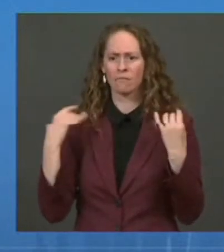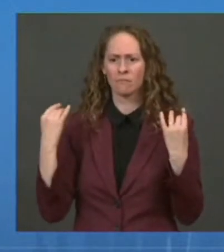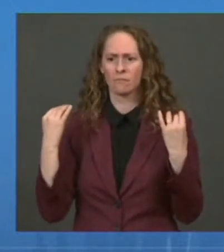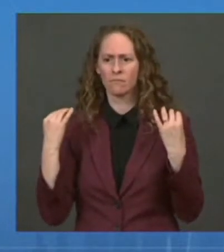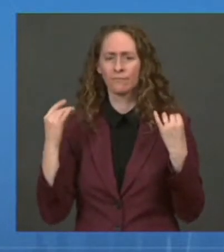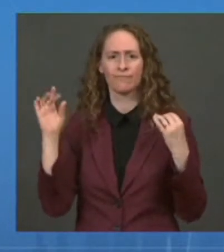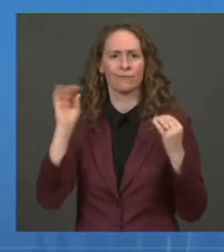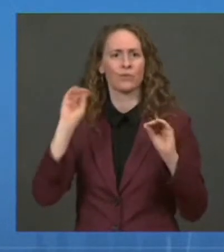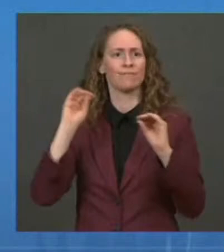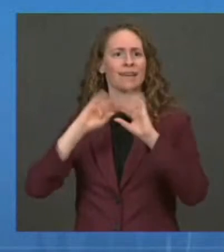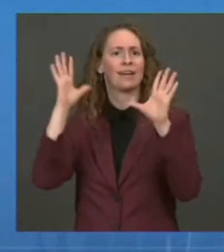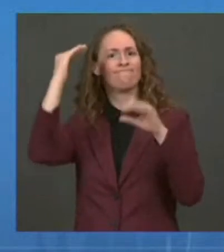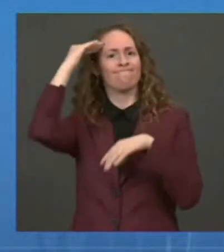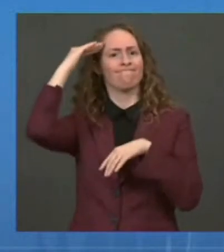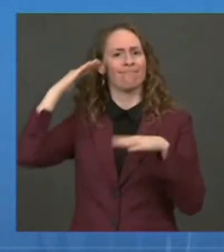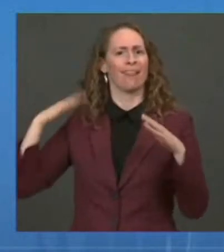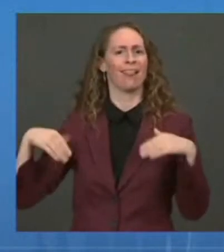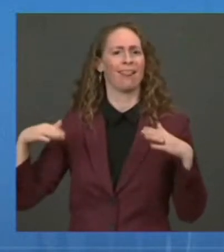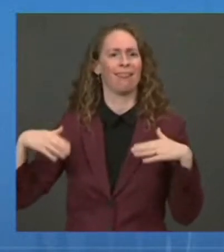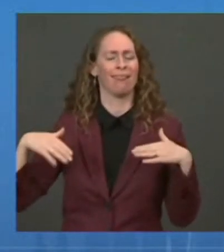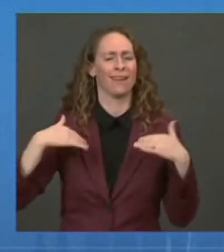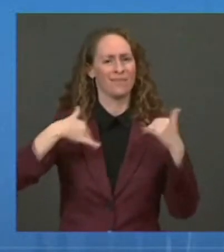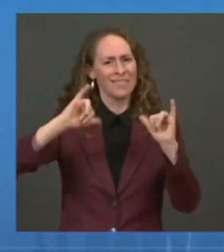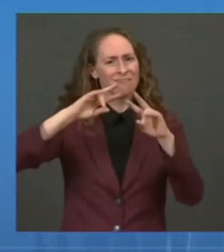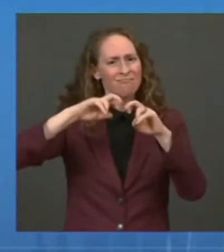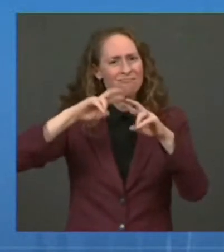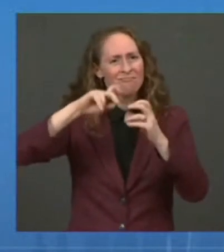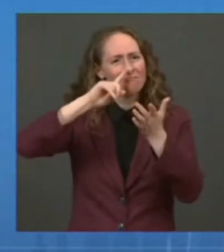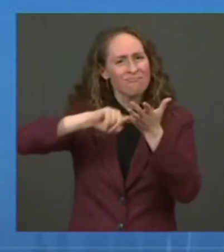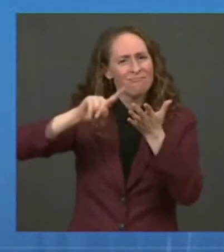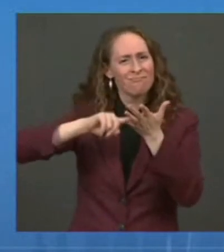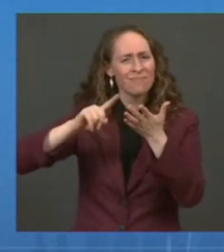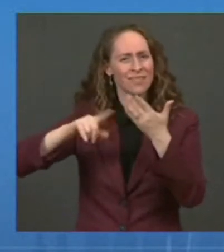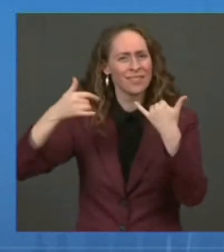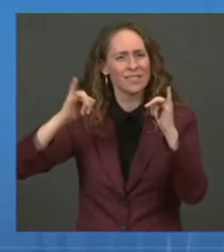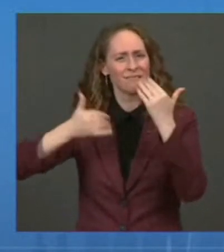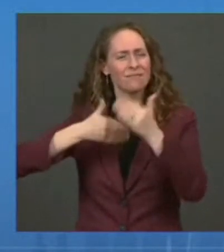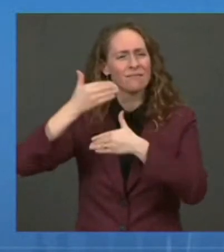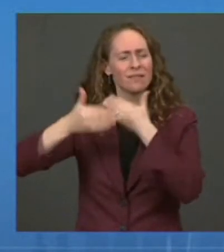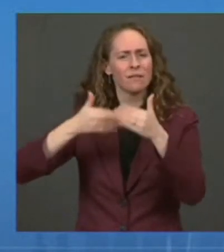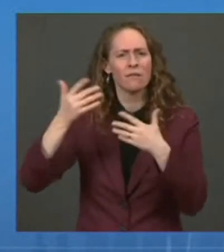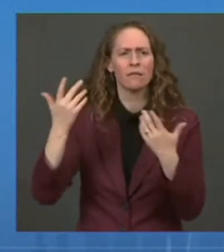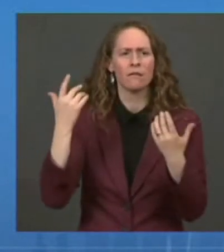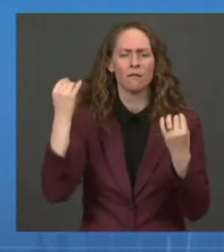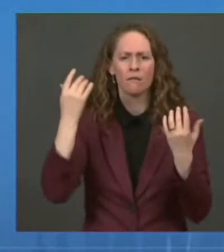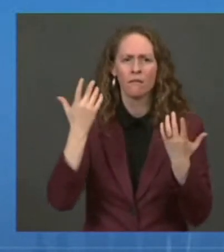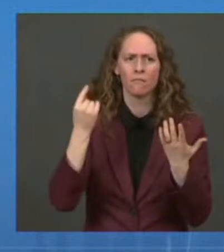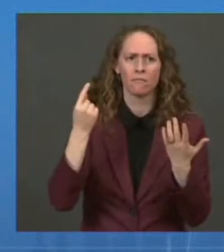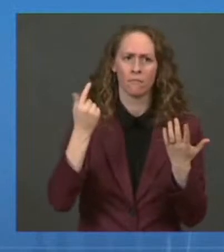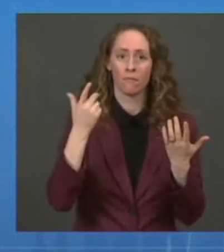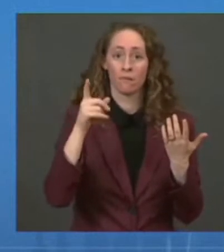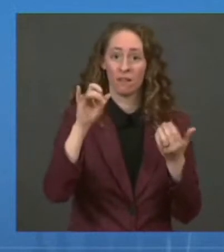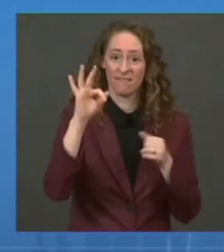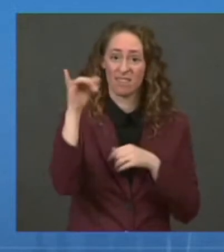INTO THEM IN REAL-TIME IN A MATTER OF DAYS TO WEEKS WE'LL KNOW MORE ABOUT TRANSMISSION,